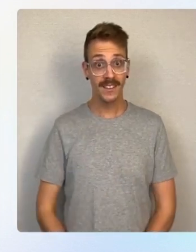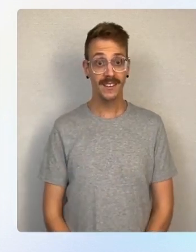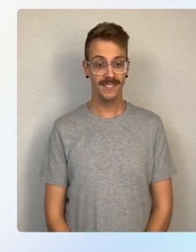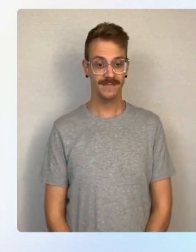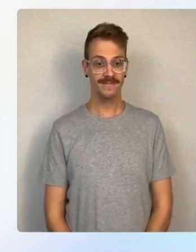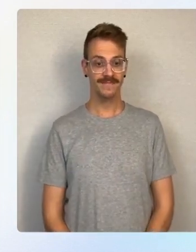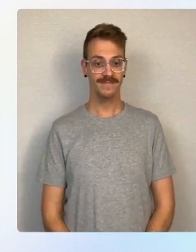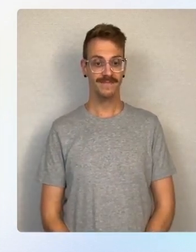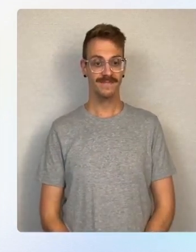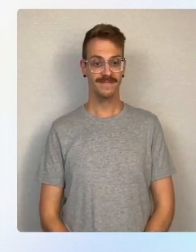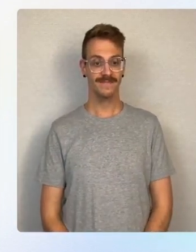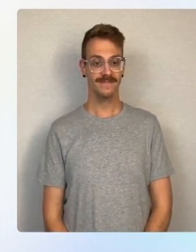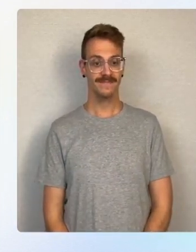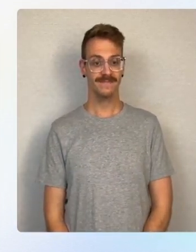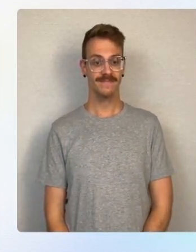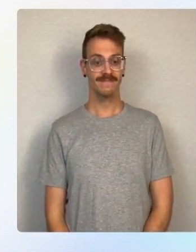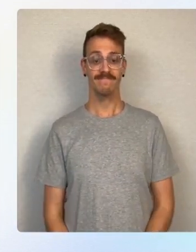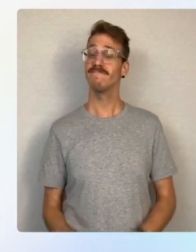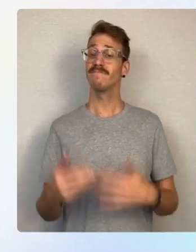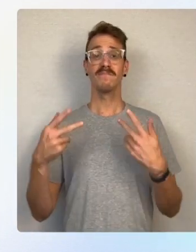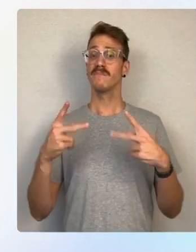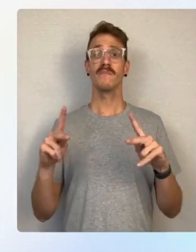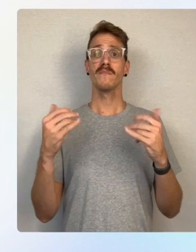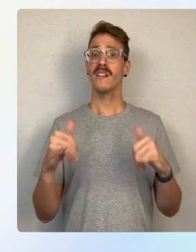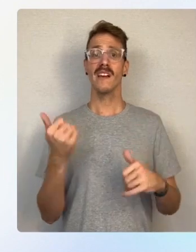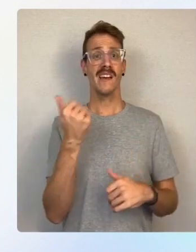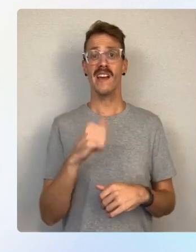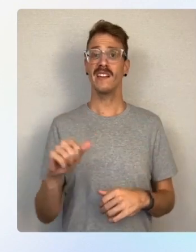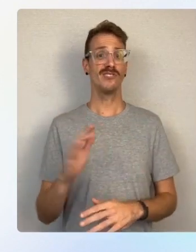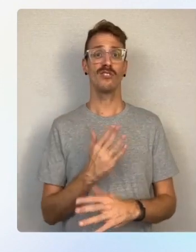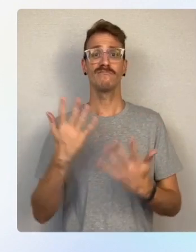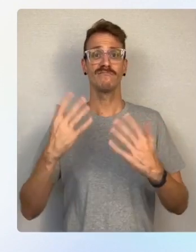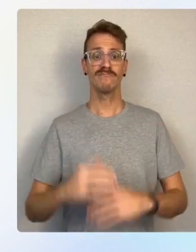Jump for me. (burble) [Man] Let's play any song.